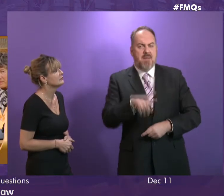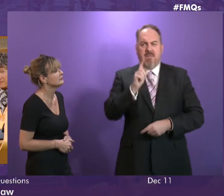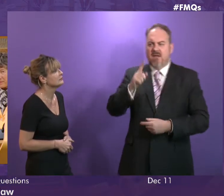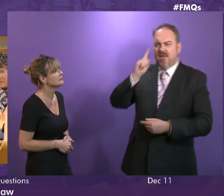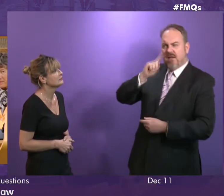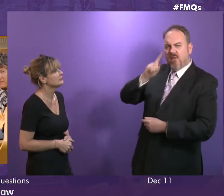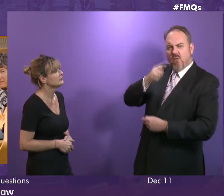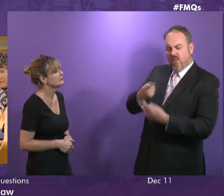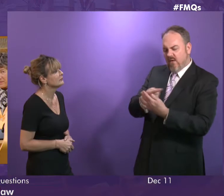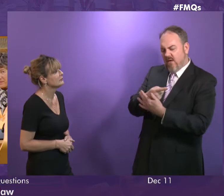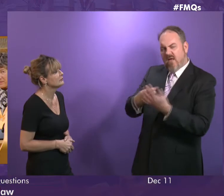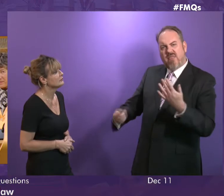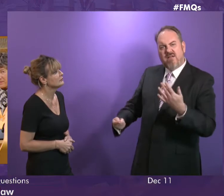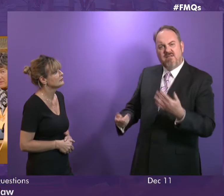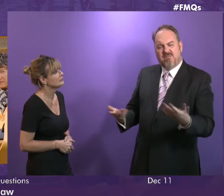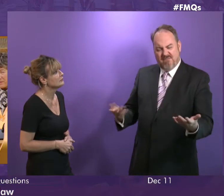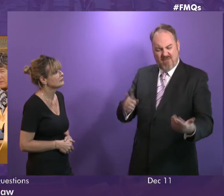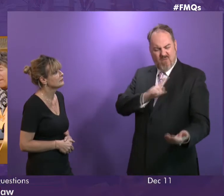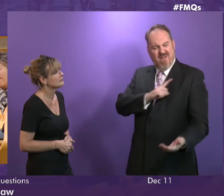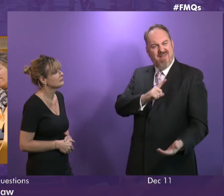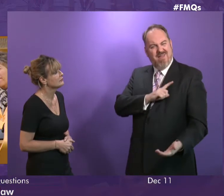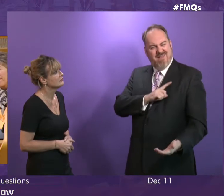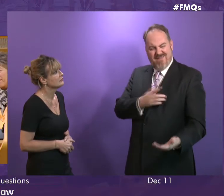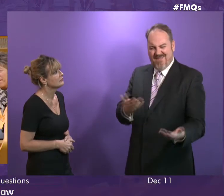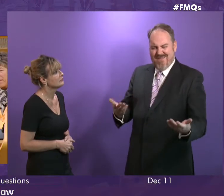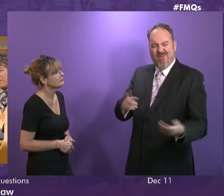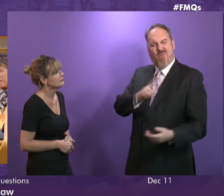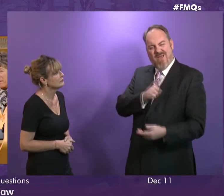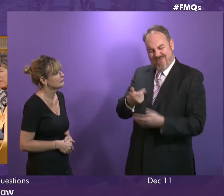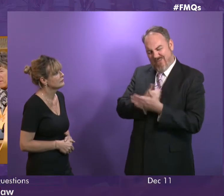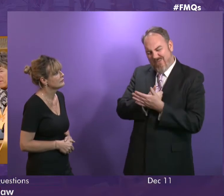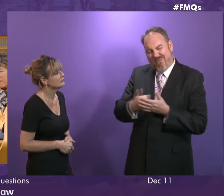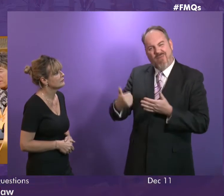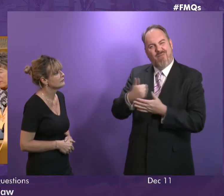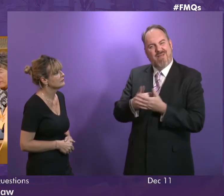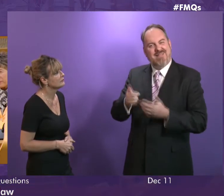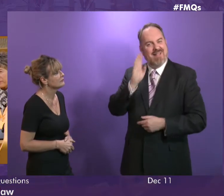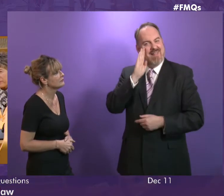Why is that? Why does the First Minister have a habit of listening only to those people